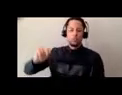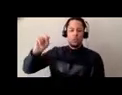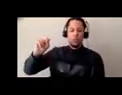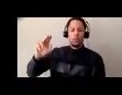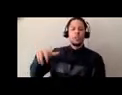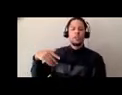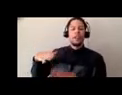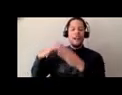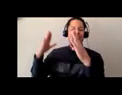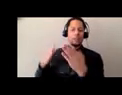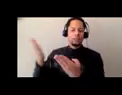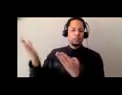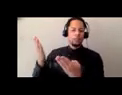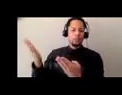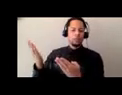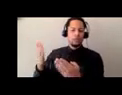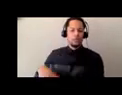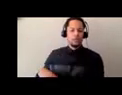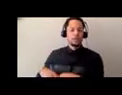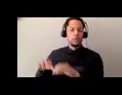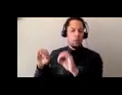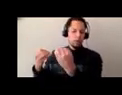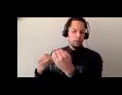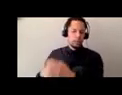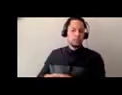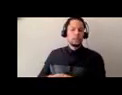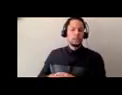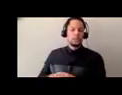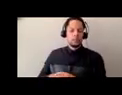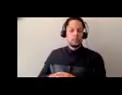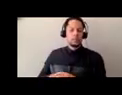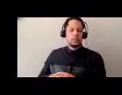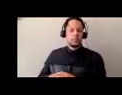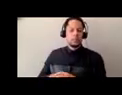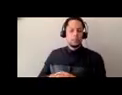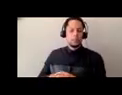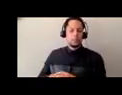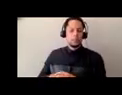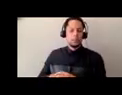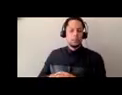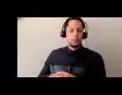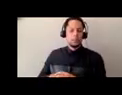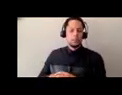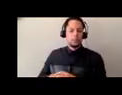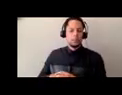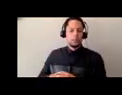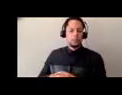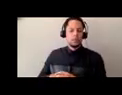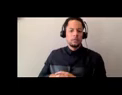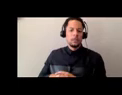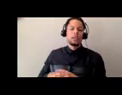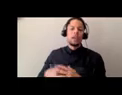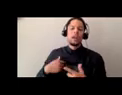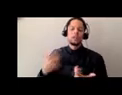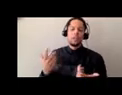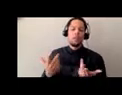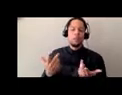I can also voice that we had several organizations who just weren't able to be here today who